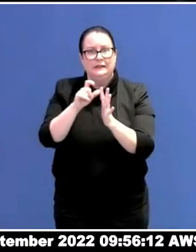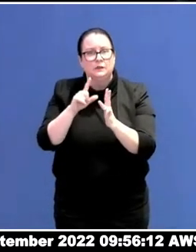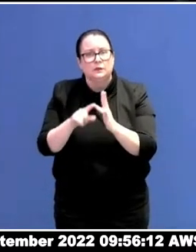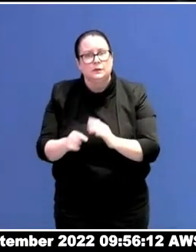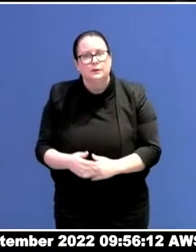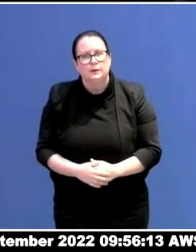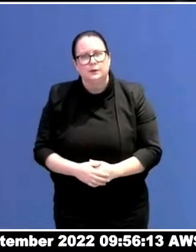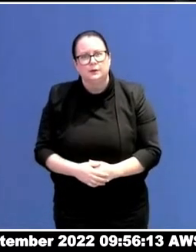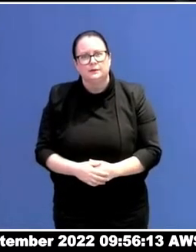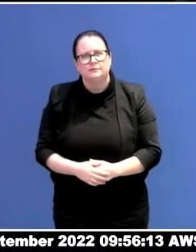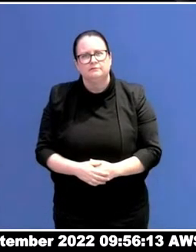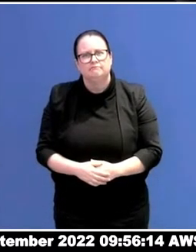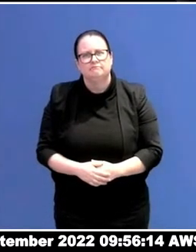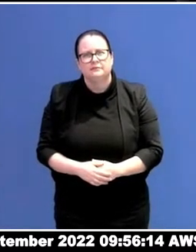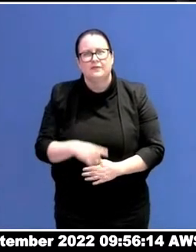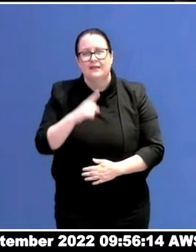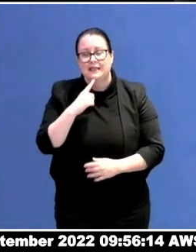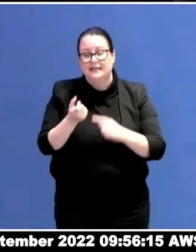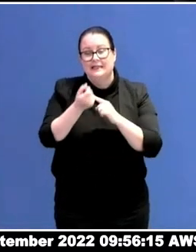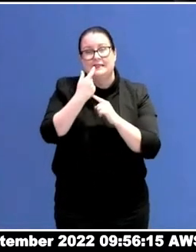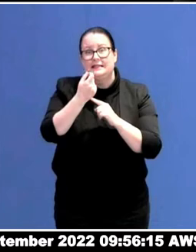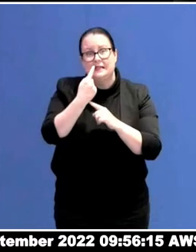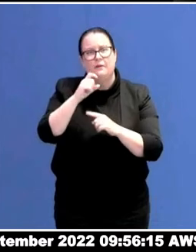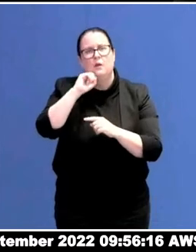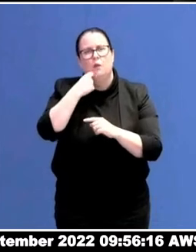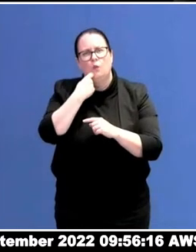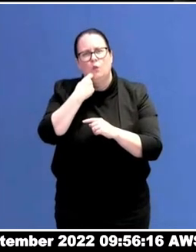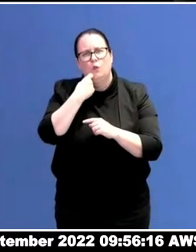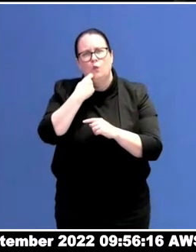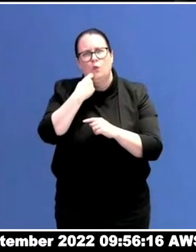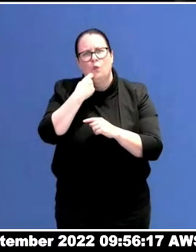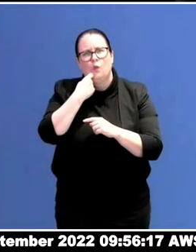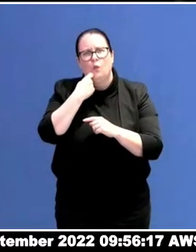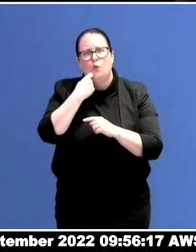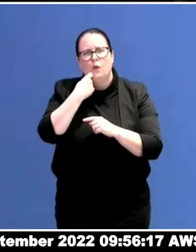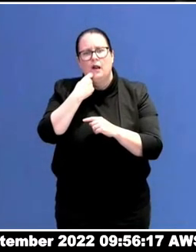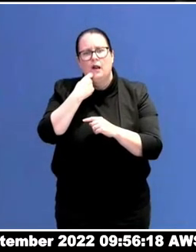It was sort of described to me that it was like, prior to having it, having three or